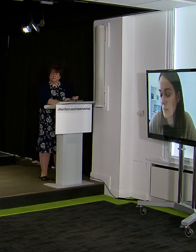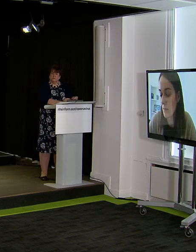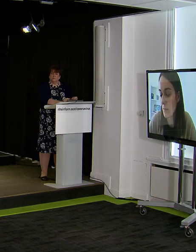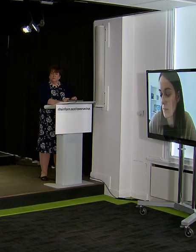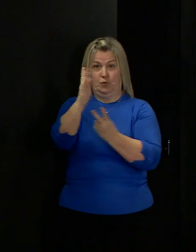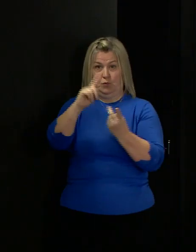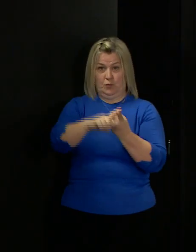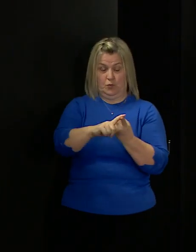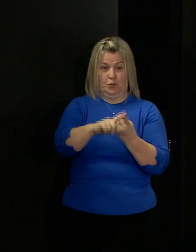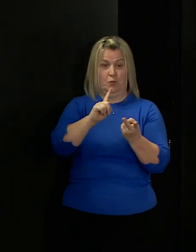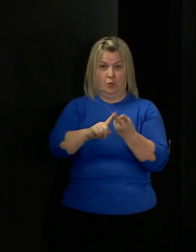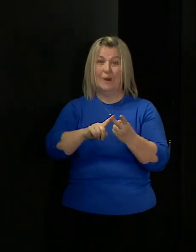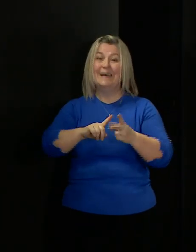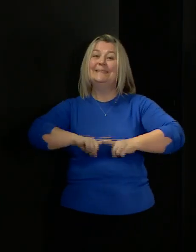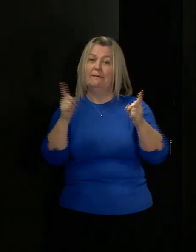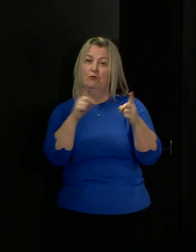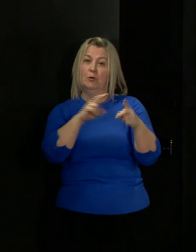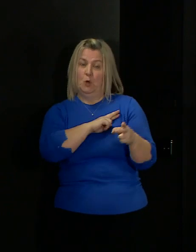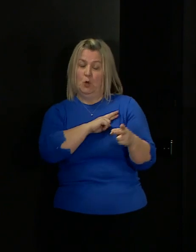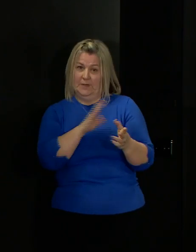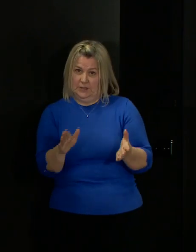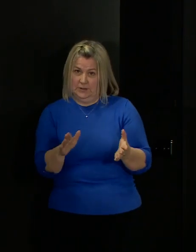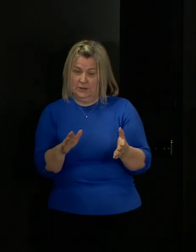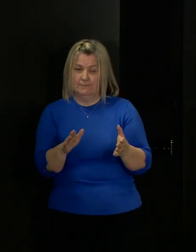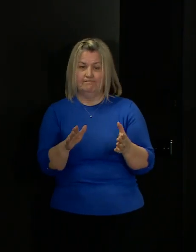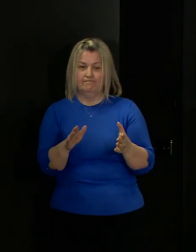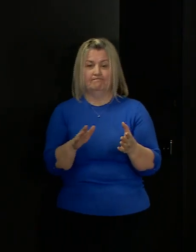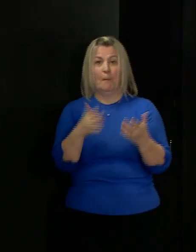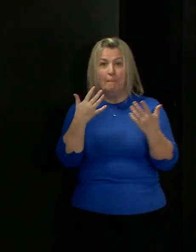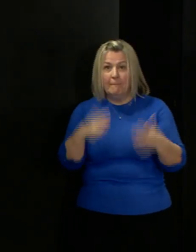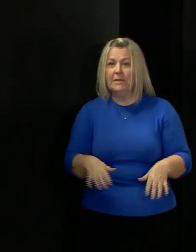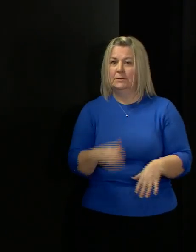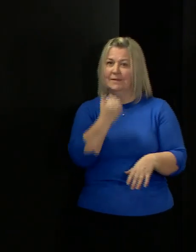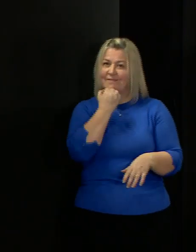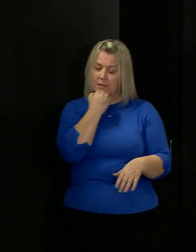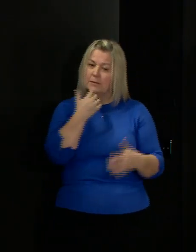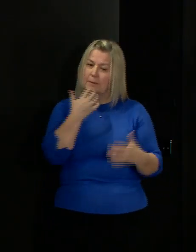purposes and the the figures that I've spoken about today about the Argent